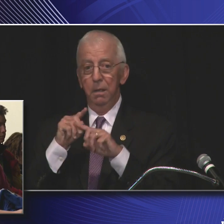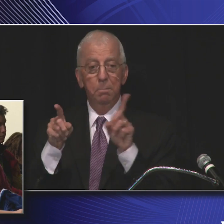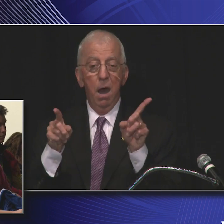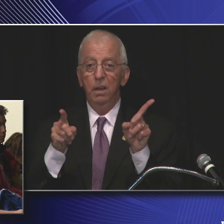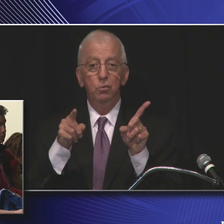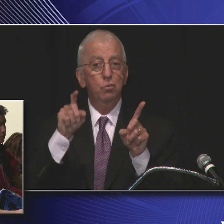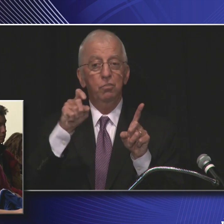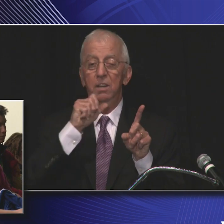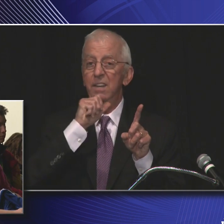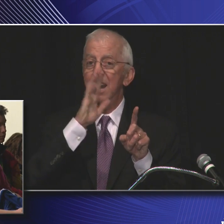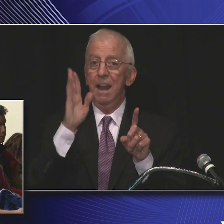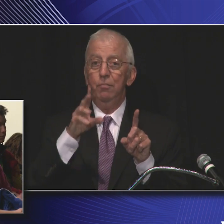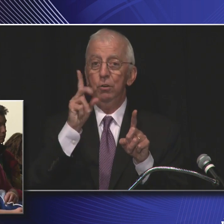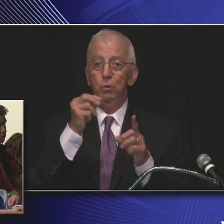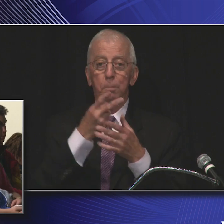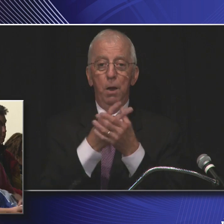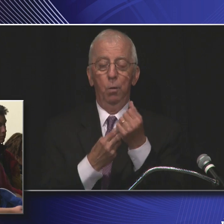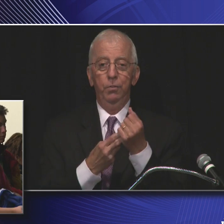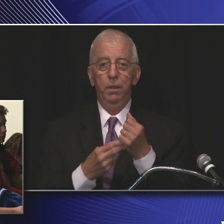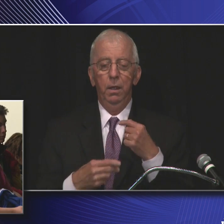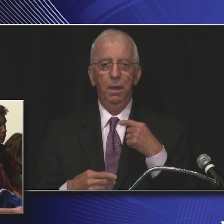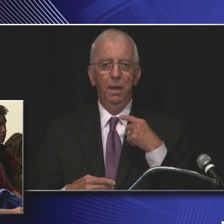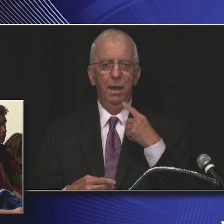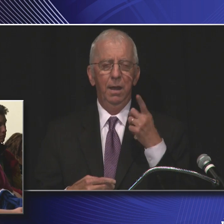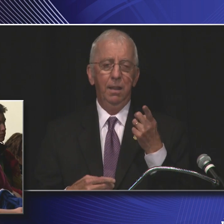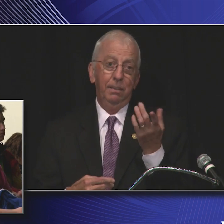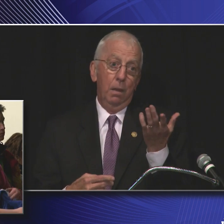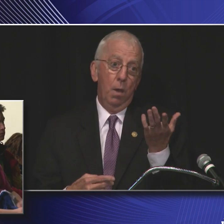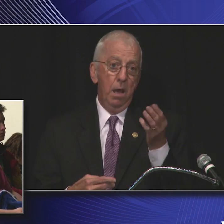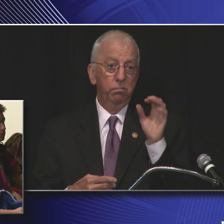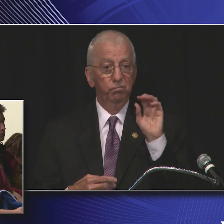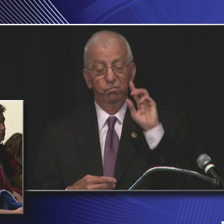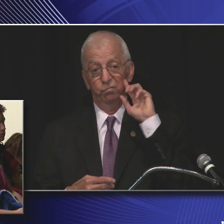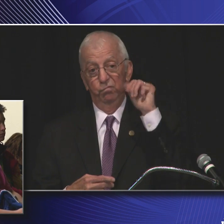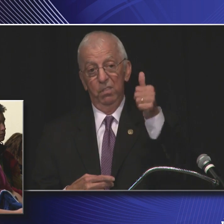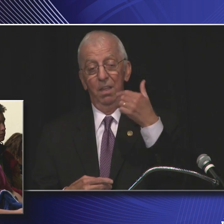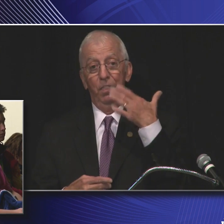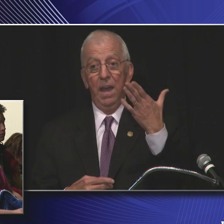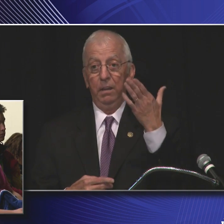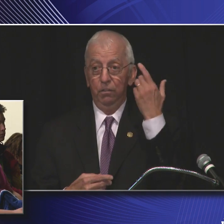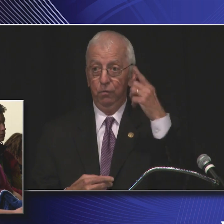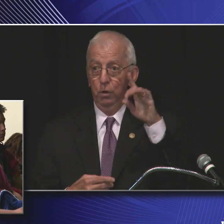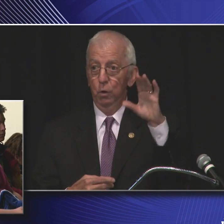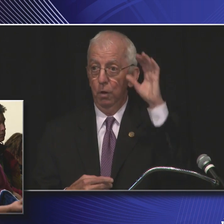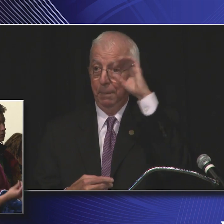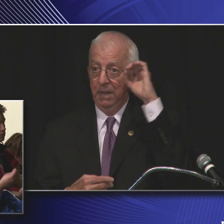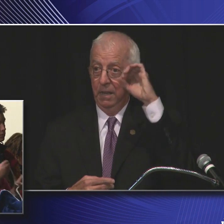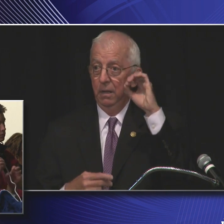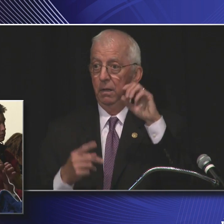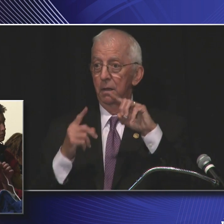but you should never do both. And I say well thanks for your opinion,